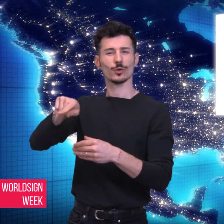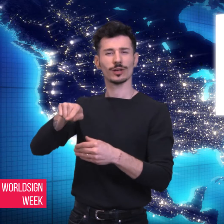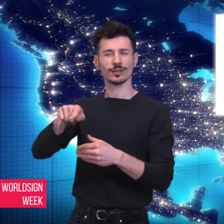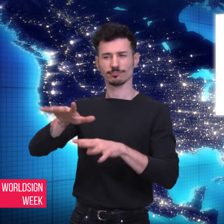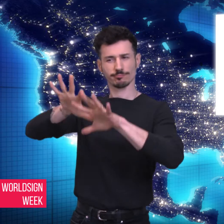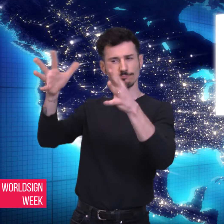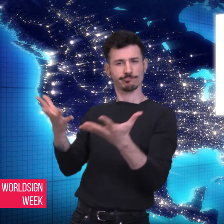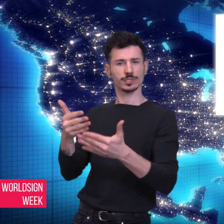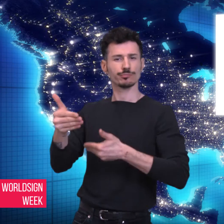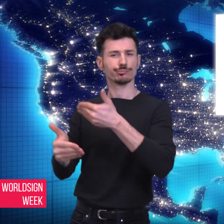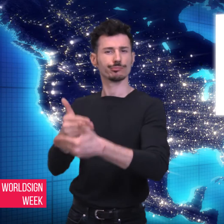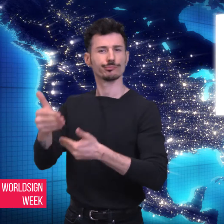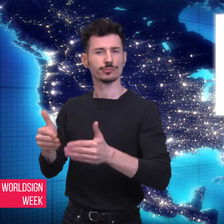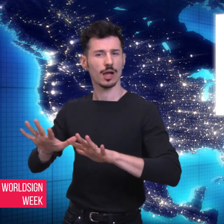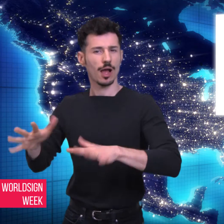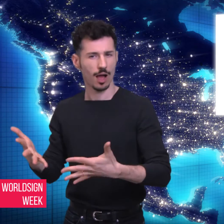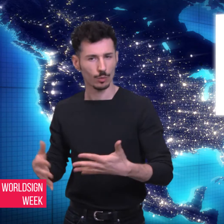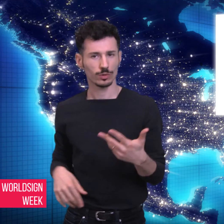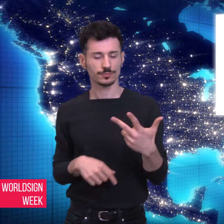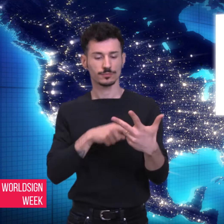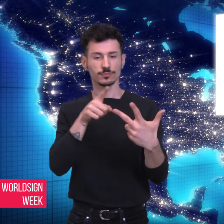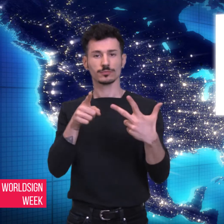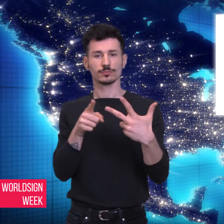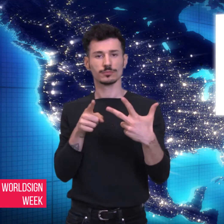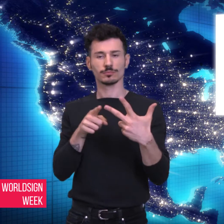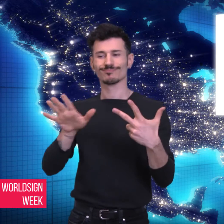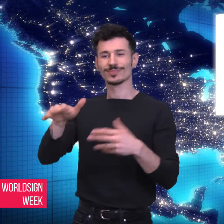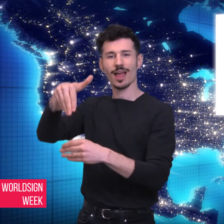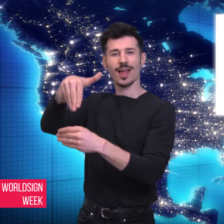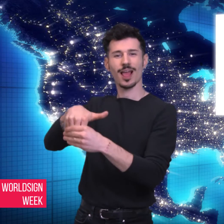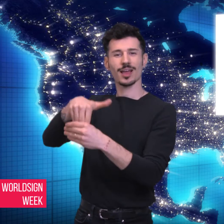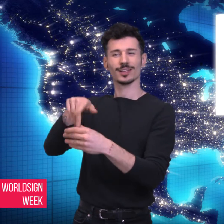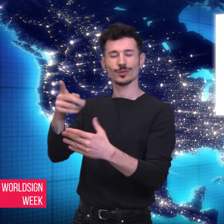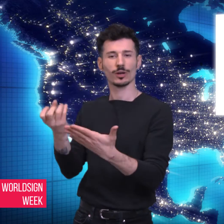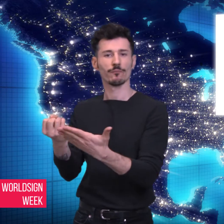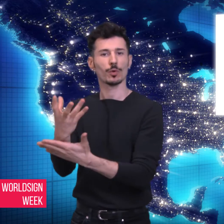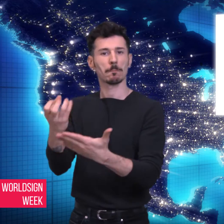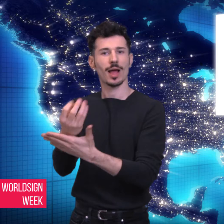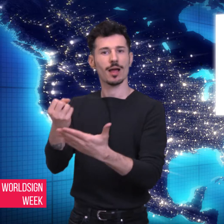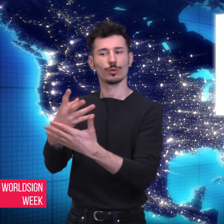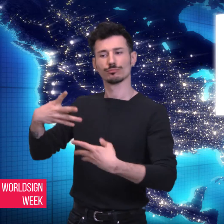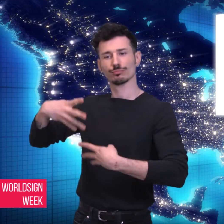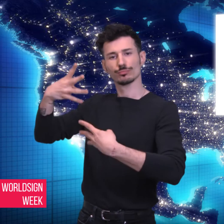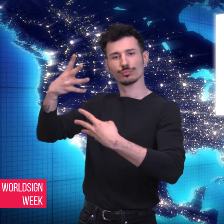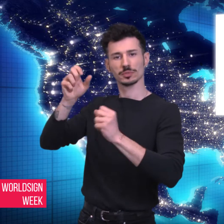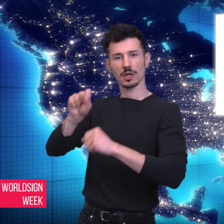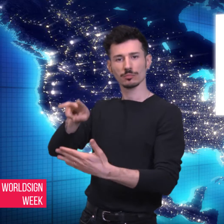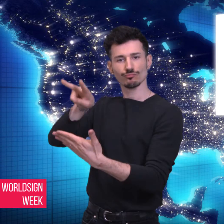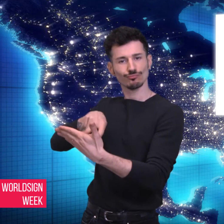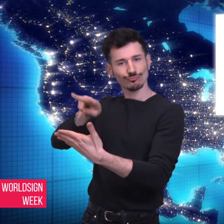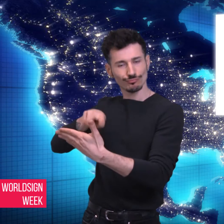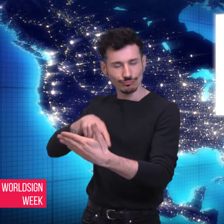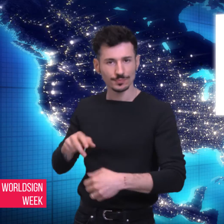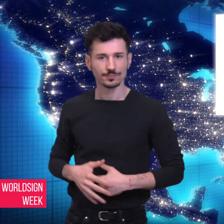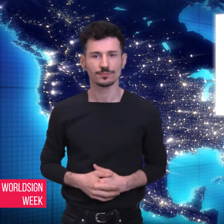3) latest election news updates.